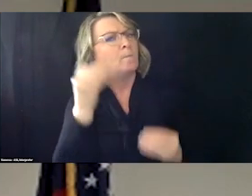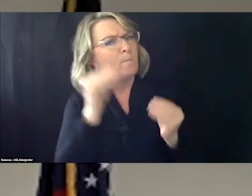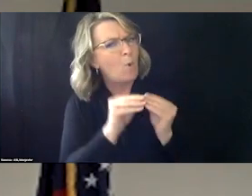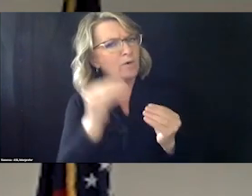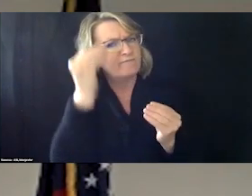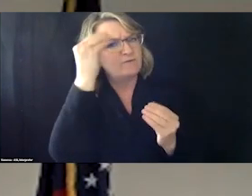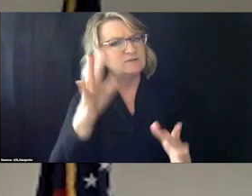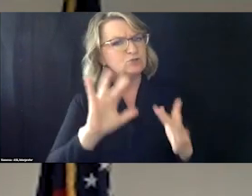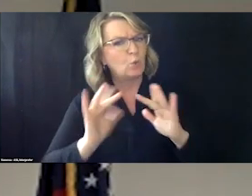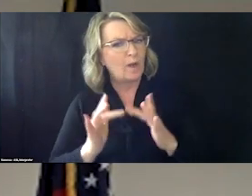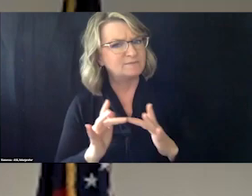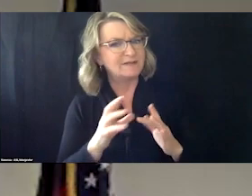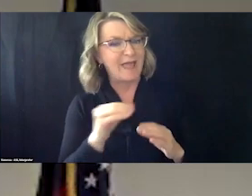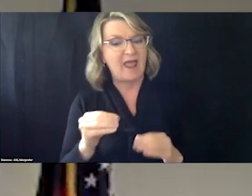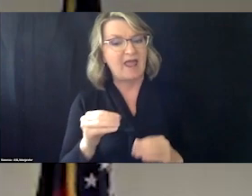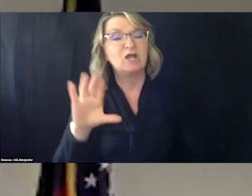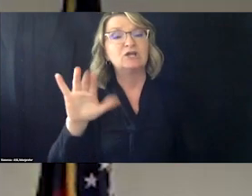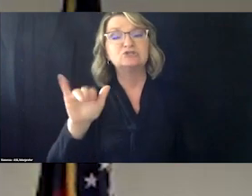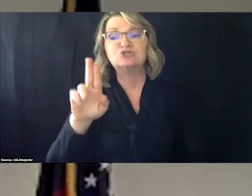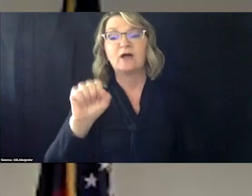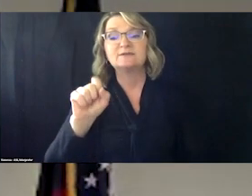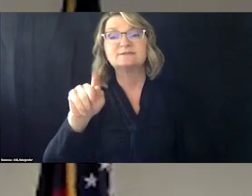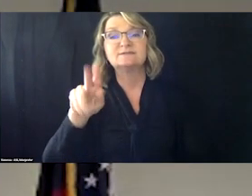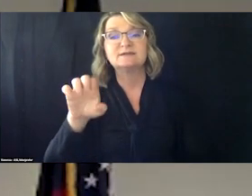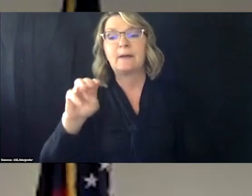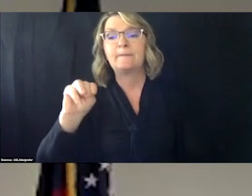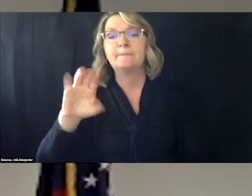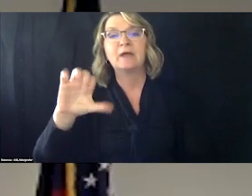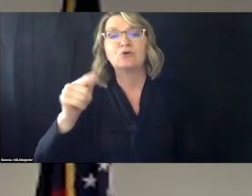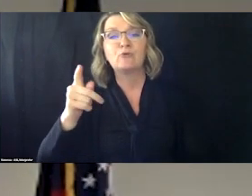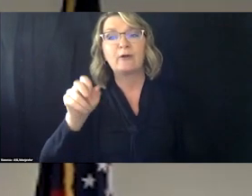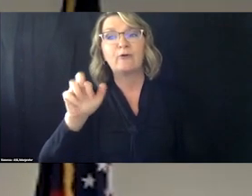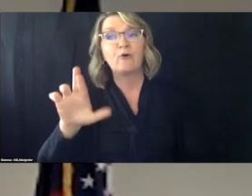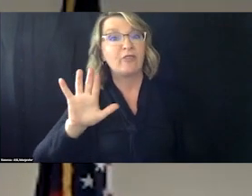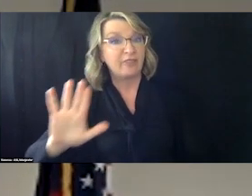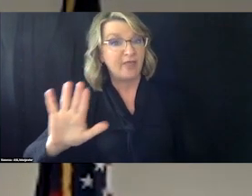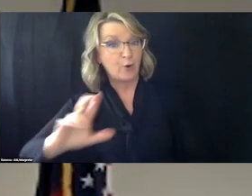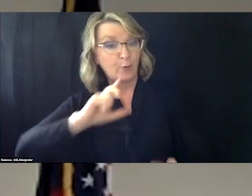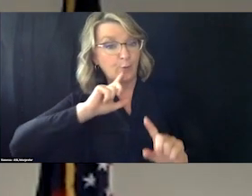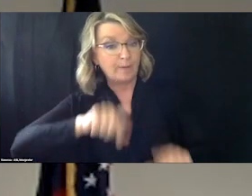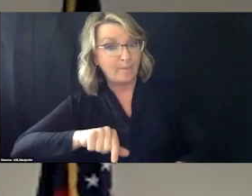McGregor's report and some information on just the facts that helps people better understand